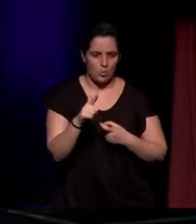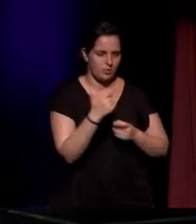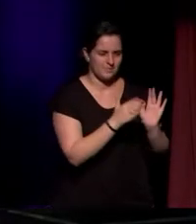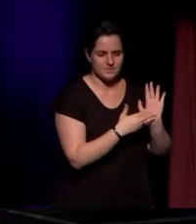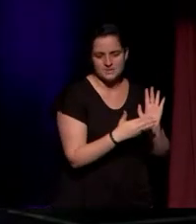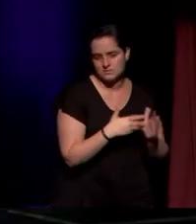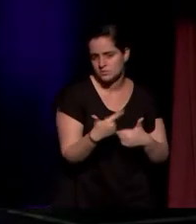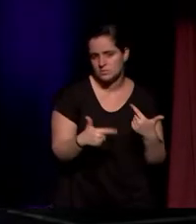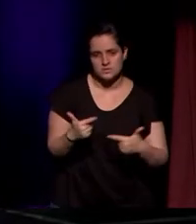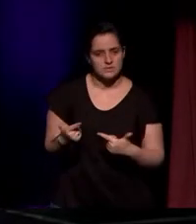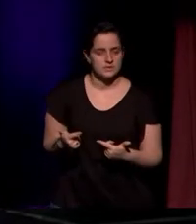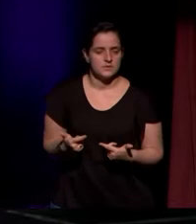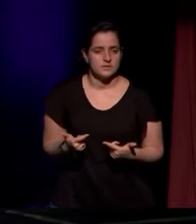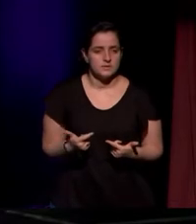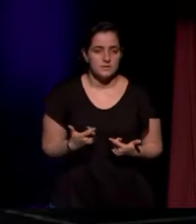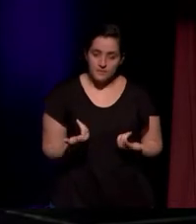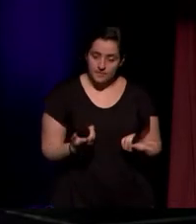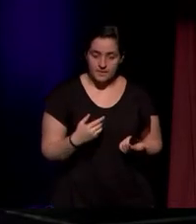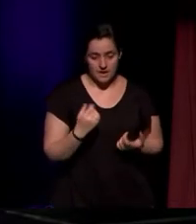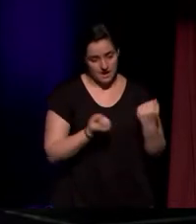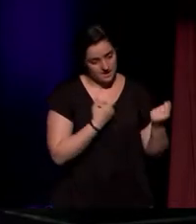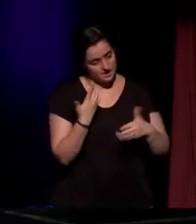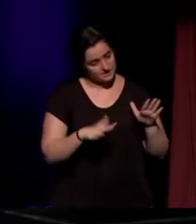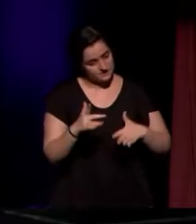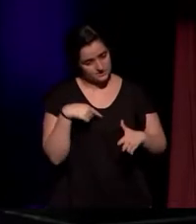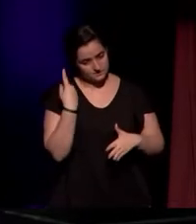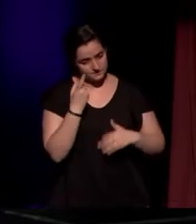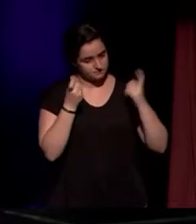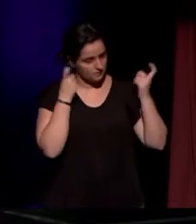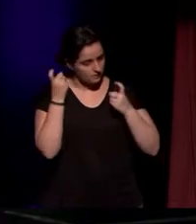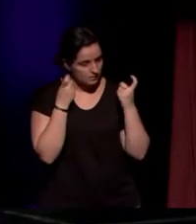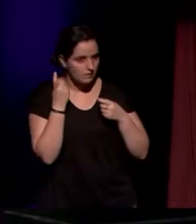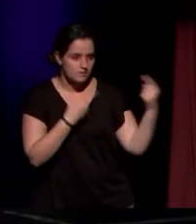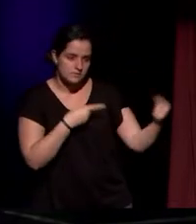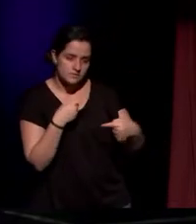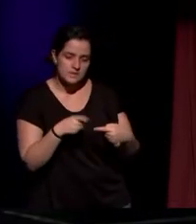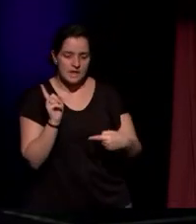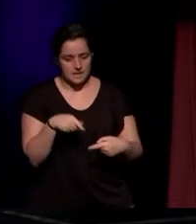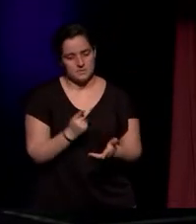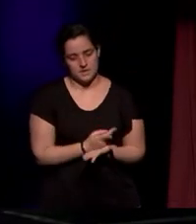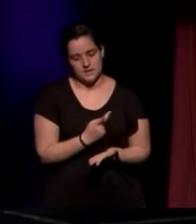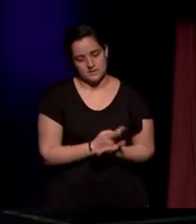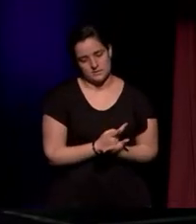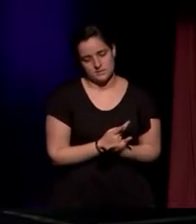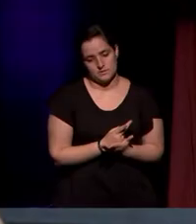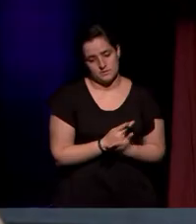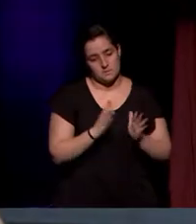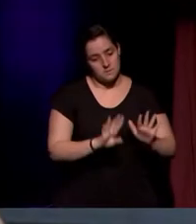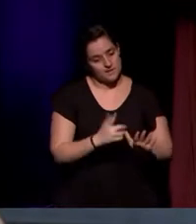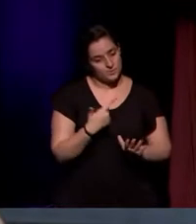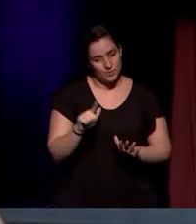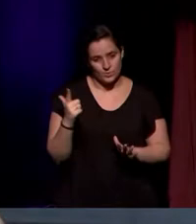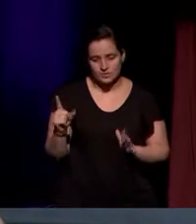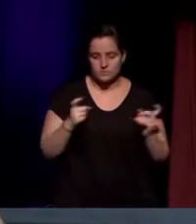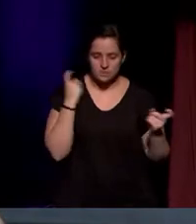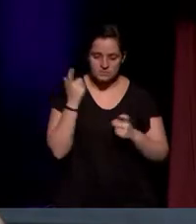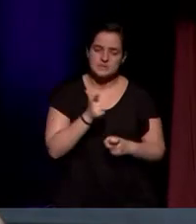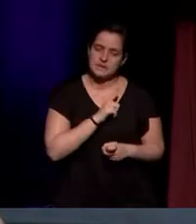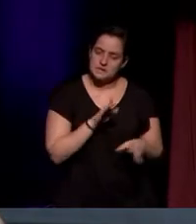At various times, our concerns, and guidelines and challenges are the same. But there are other concerns they have.